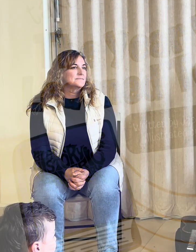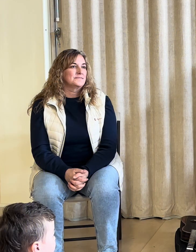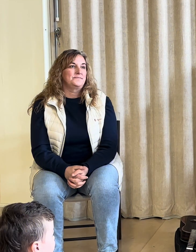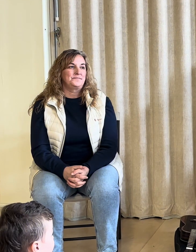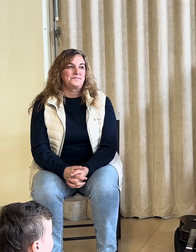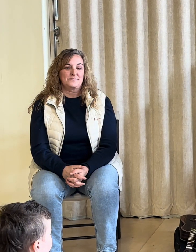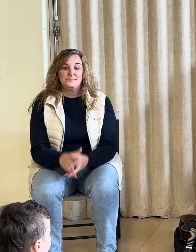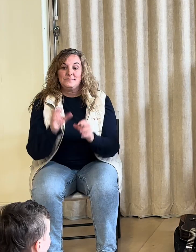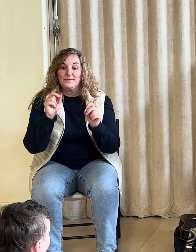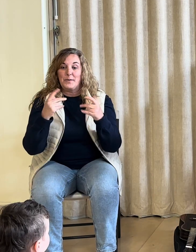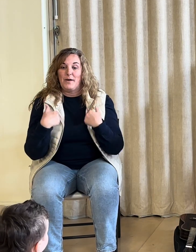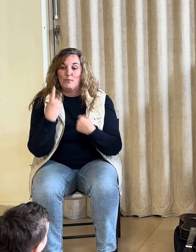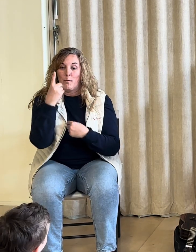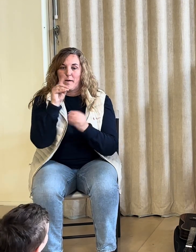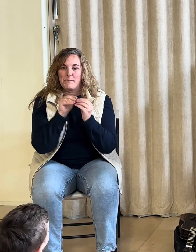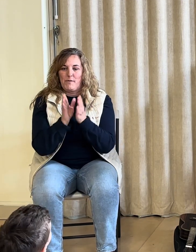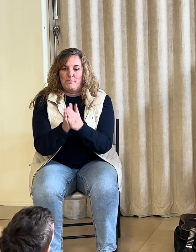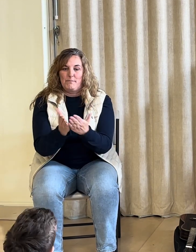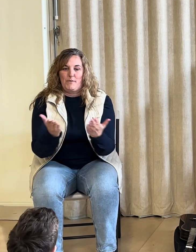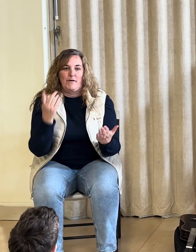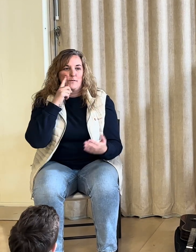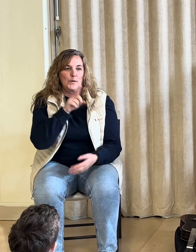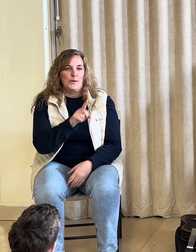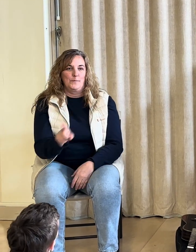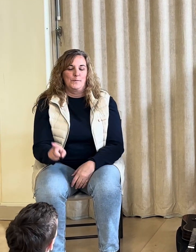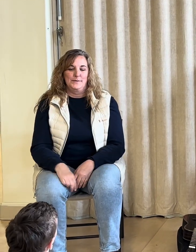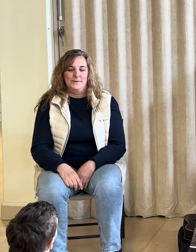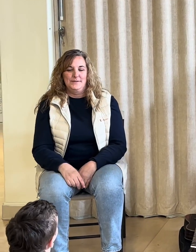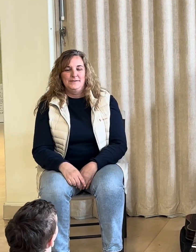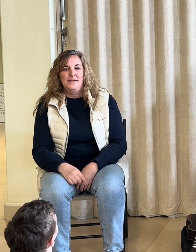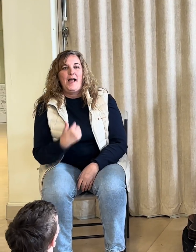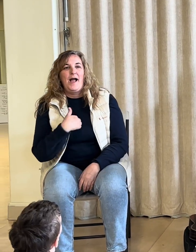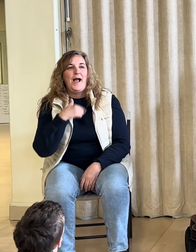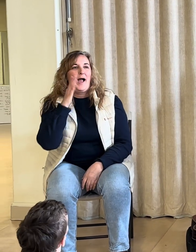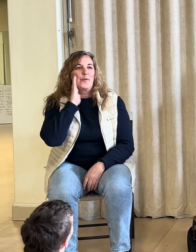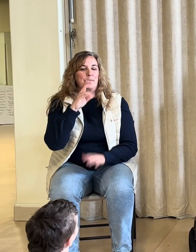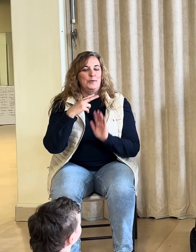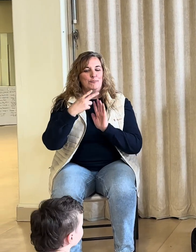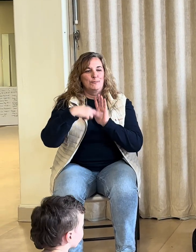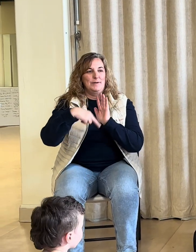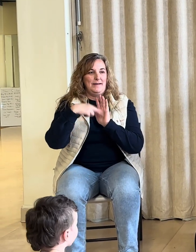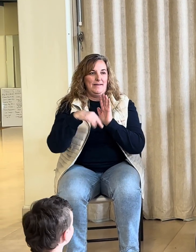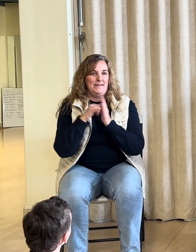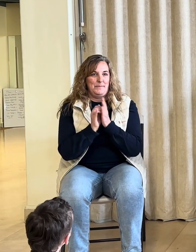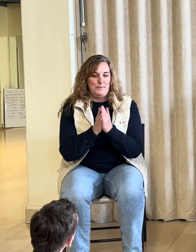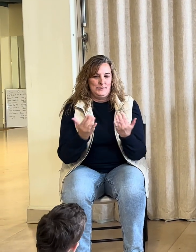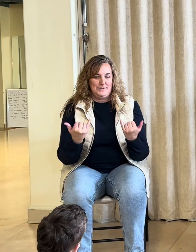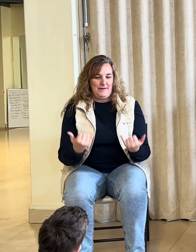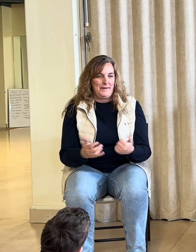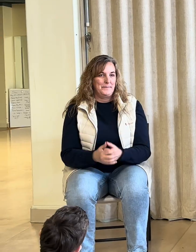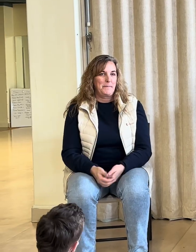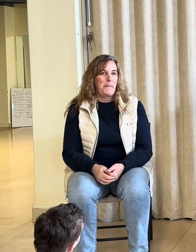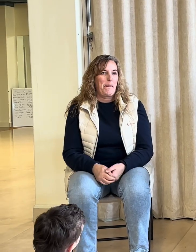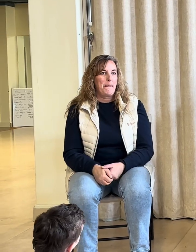We have one more book for you. And I'm going to be reading that book today. And